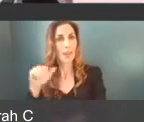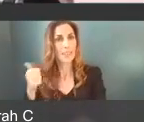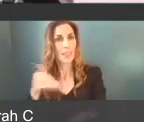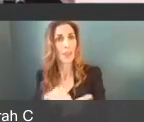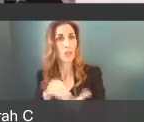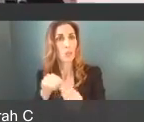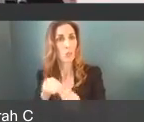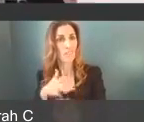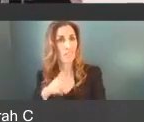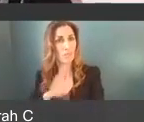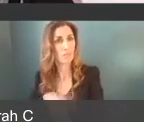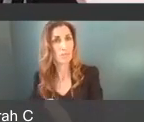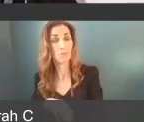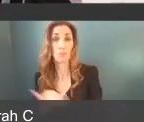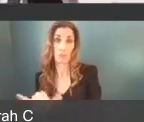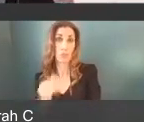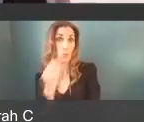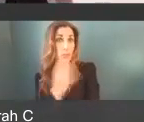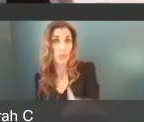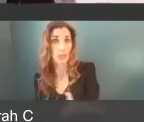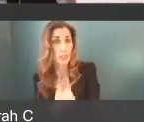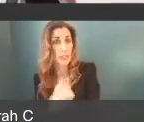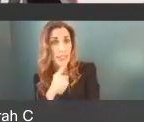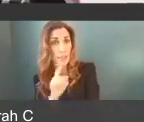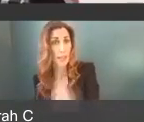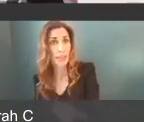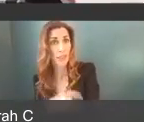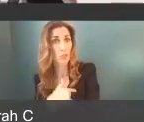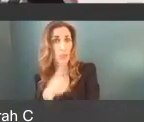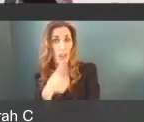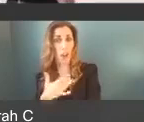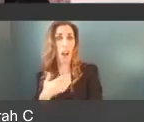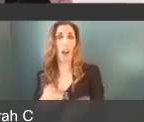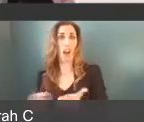[Commissioner Arkoosh] I was just, I was going to start my answer by saying I breathed a huge sigh